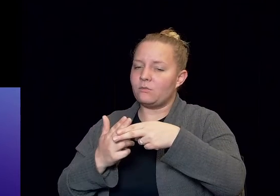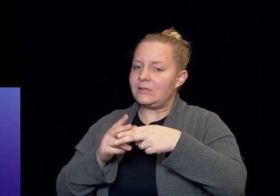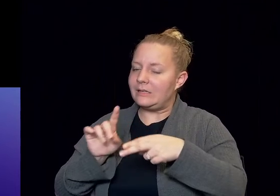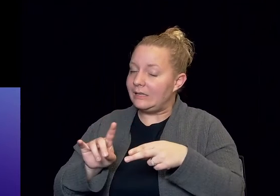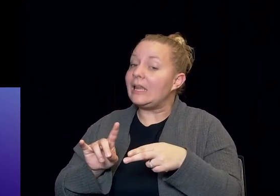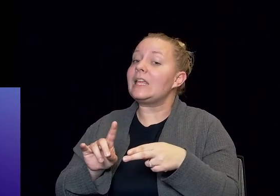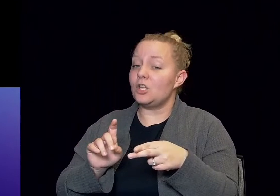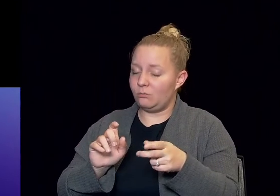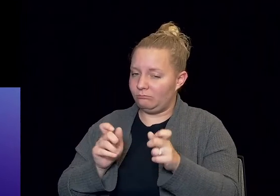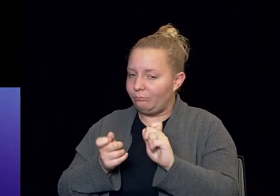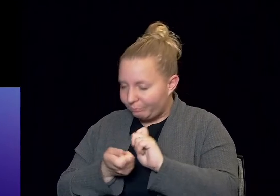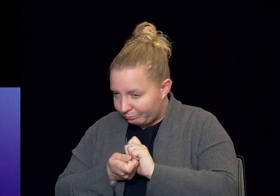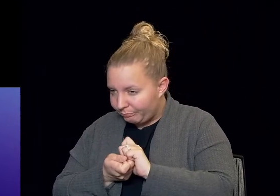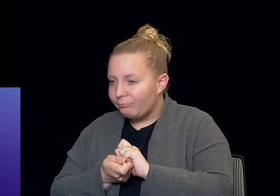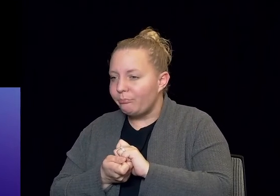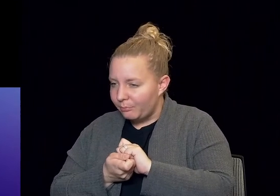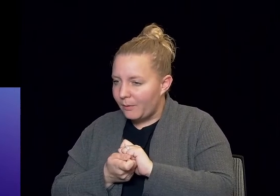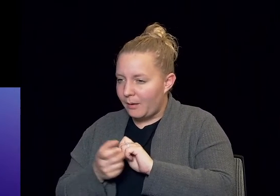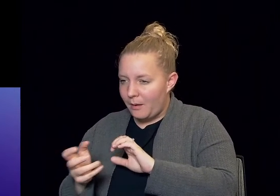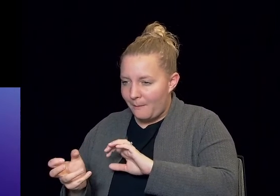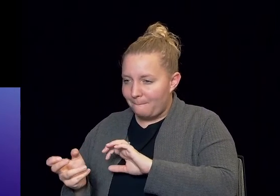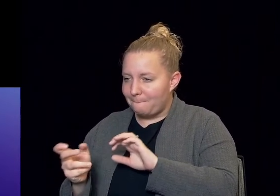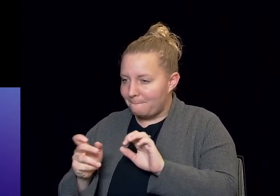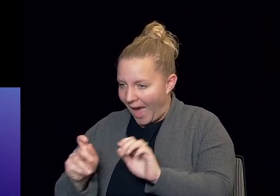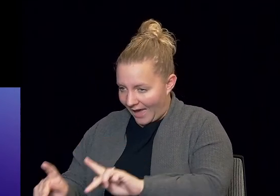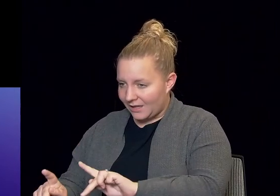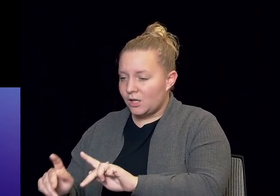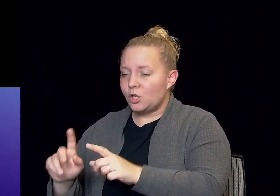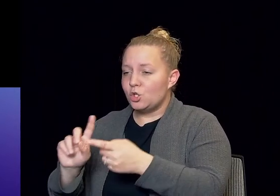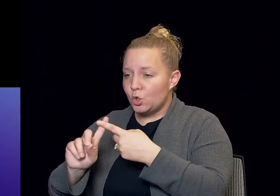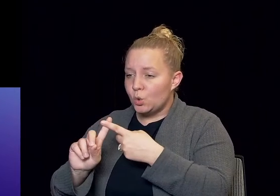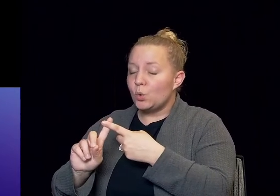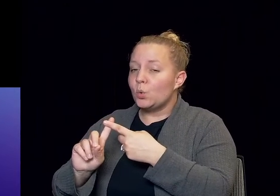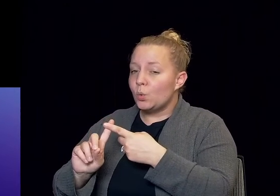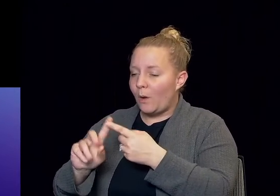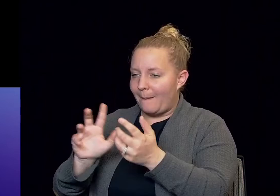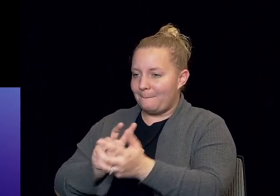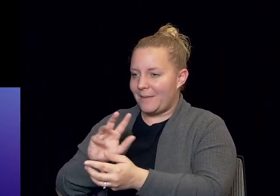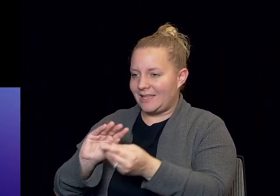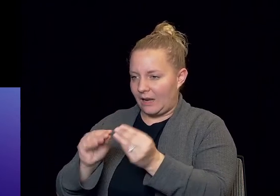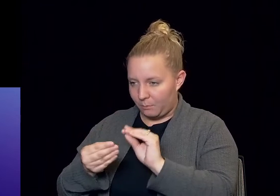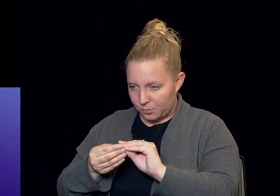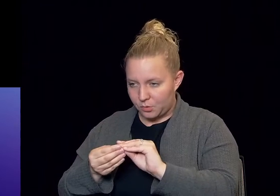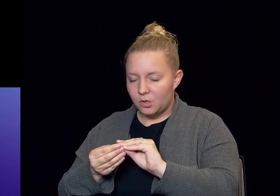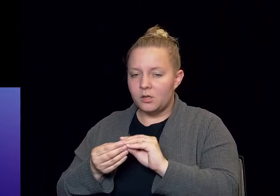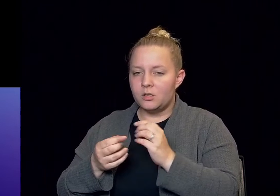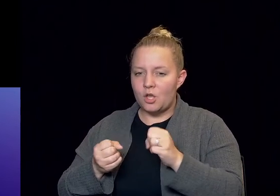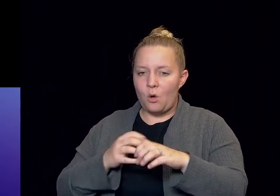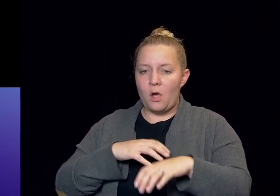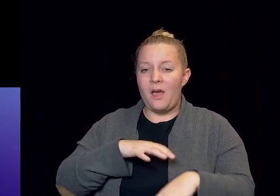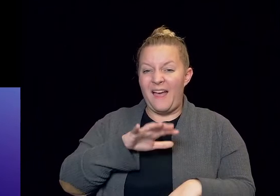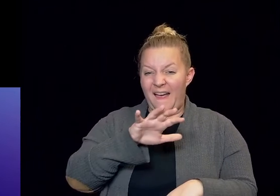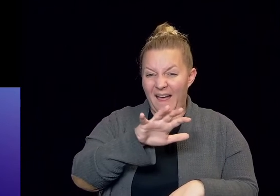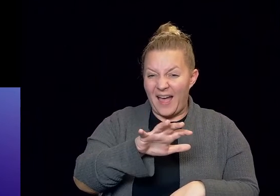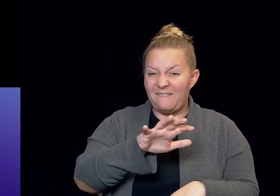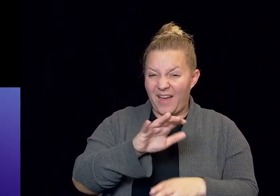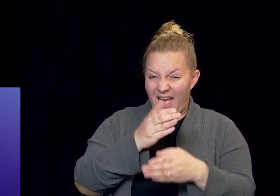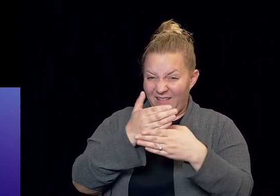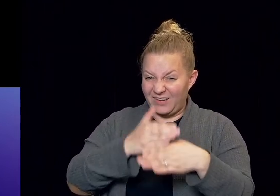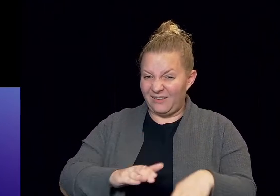word problems convert them back into a mixed number. So, 5 I know goes into 16 three times.